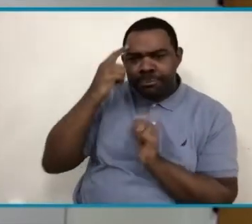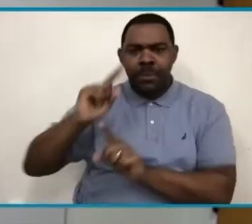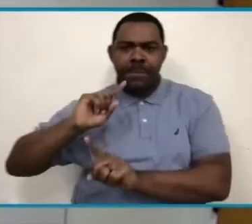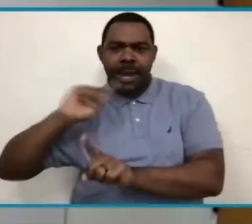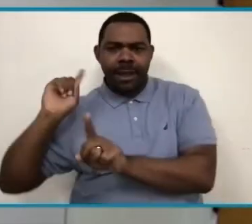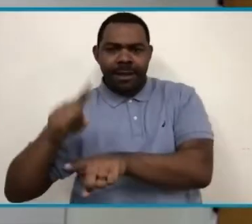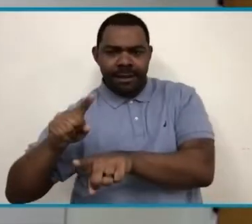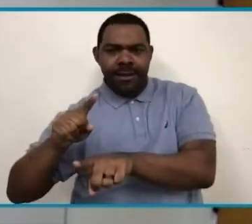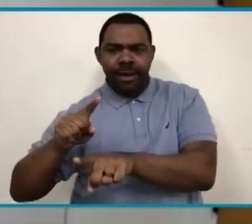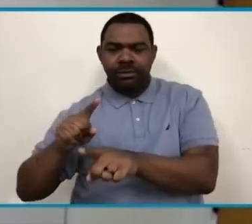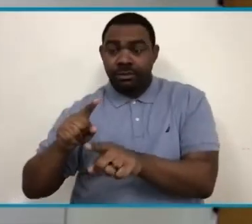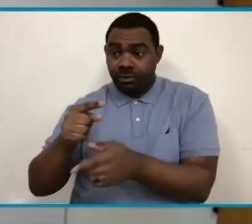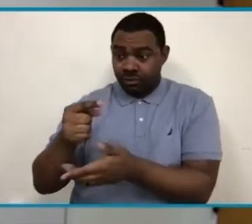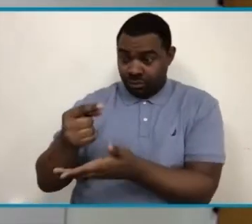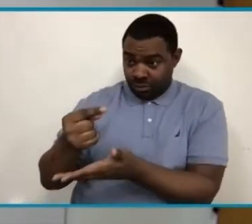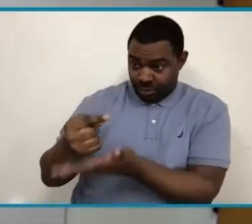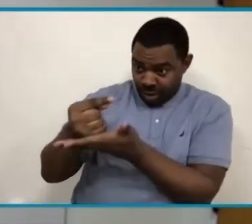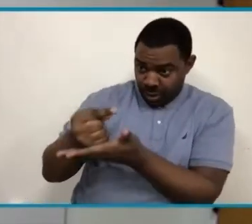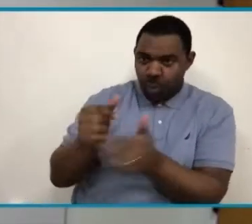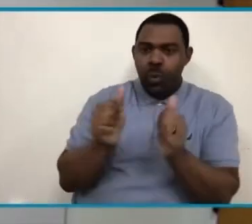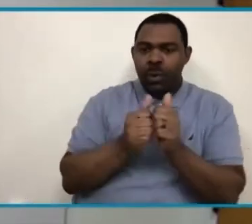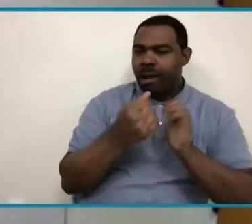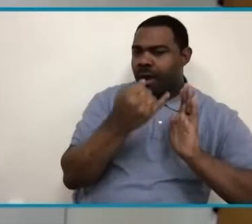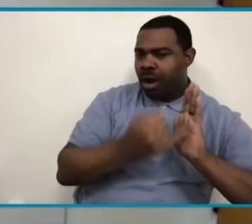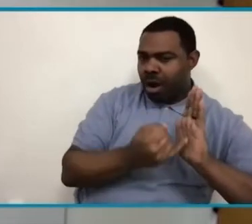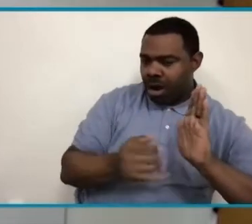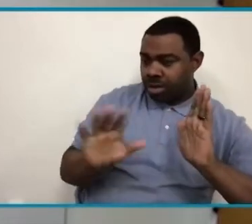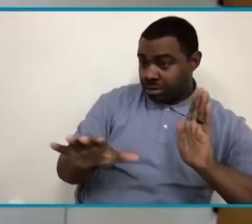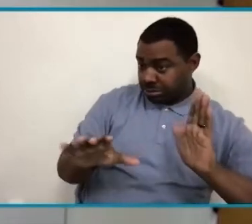So we're measuring functional imaging, which is something that my team does before and